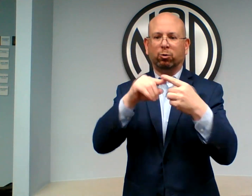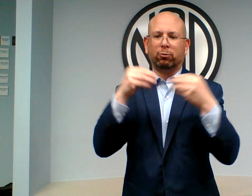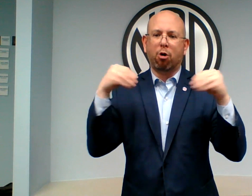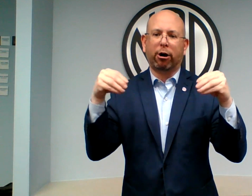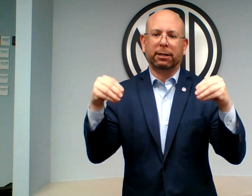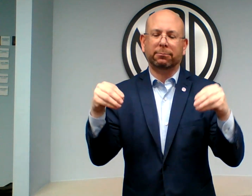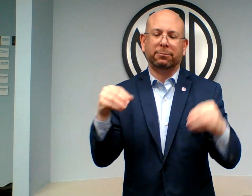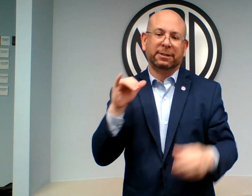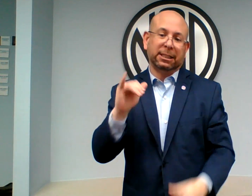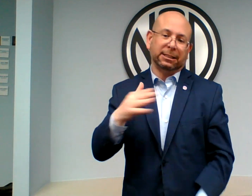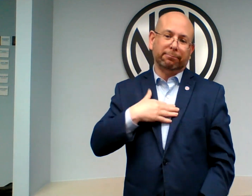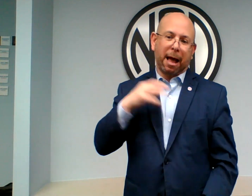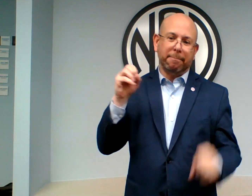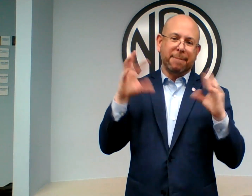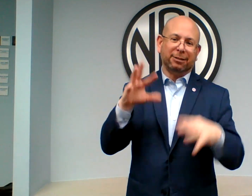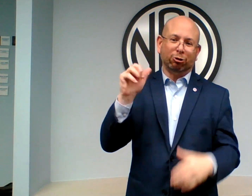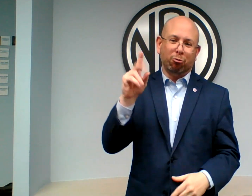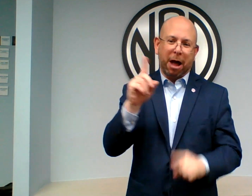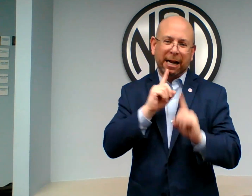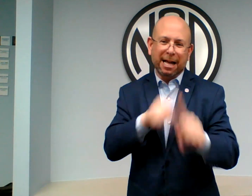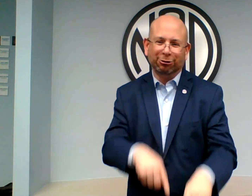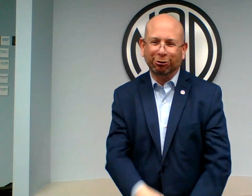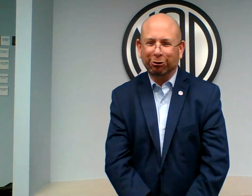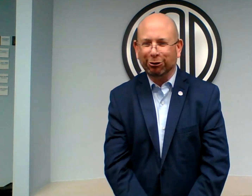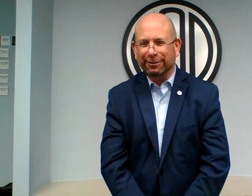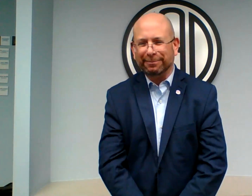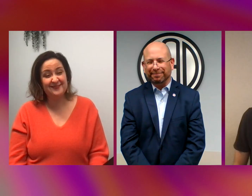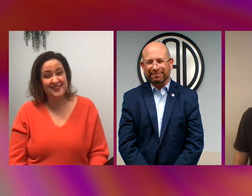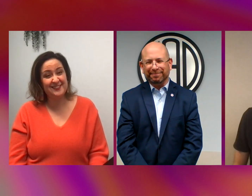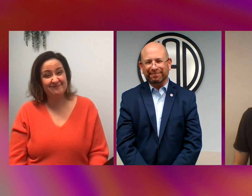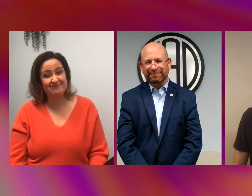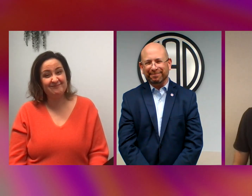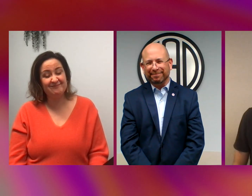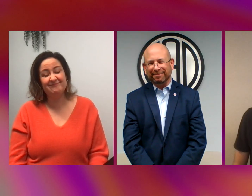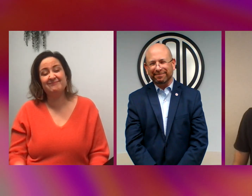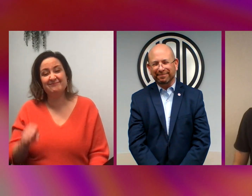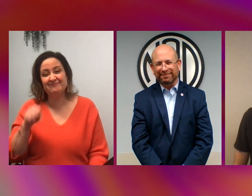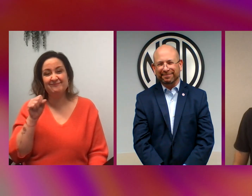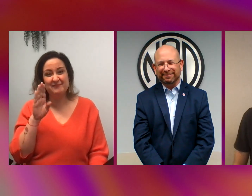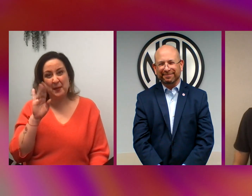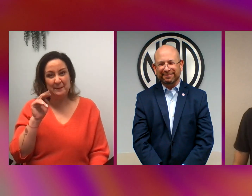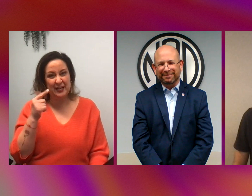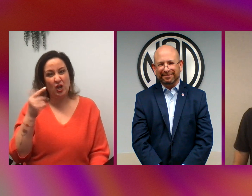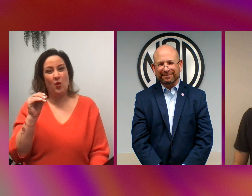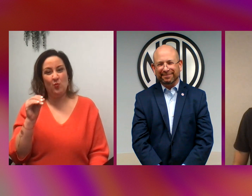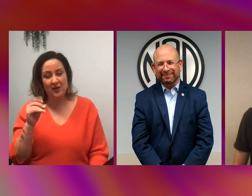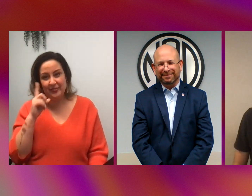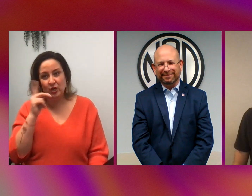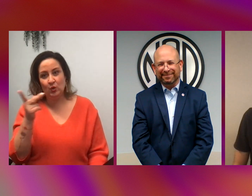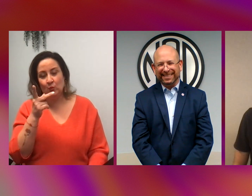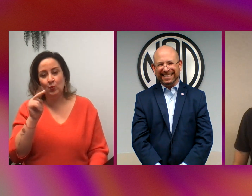Anyway, that would be my magic wand answer, Melissa. I say bingo.